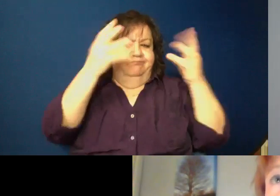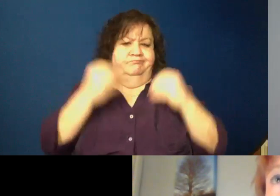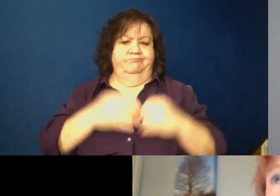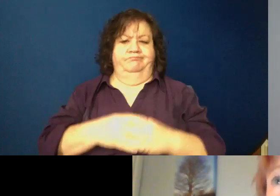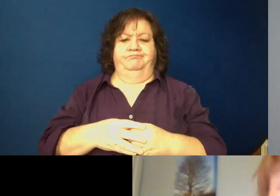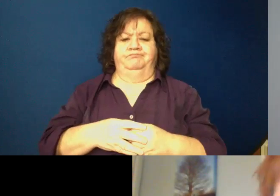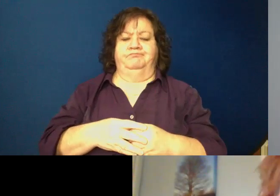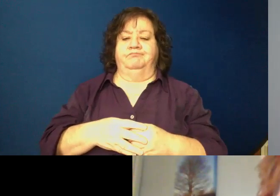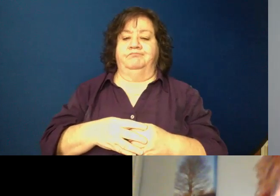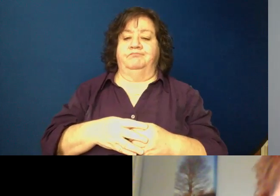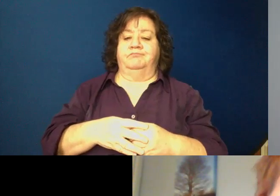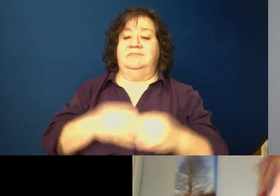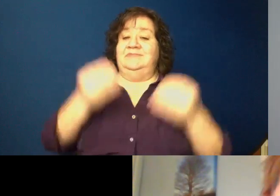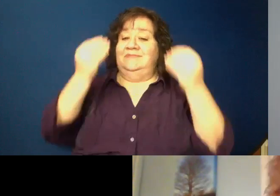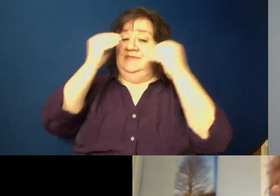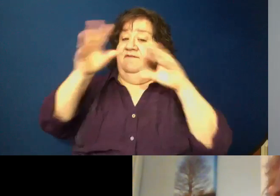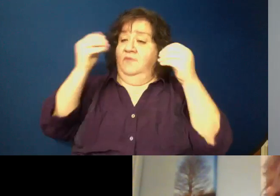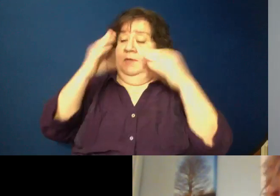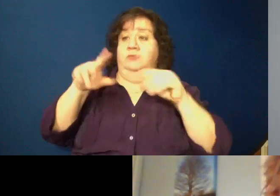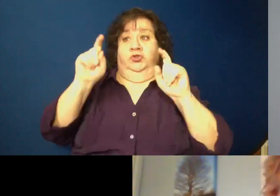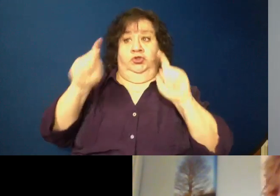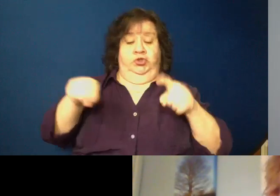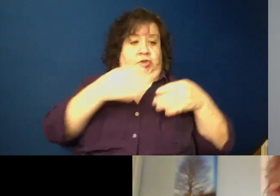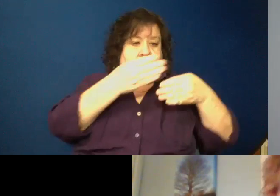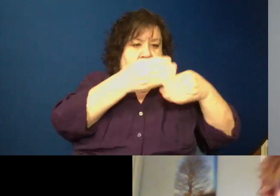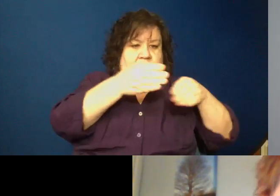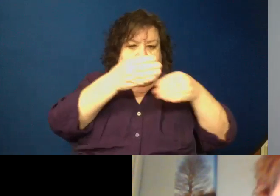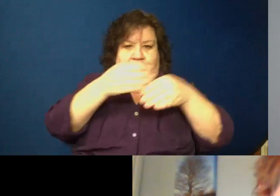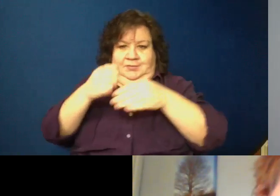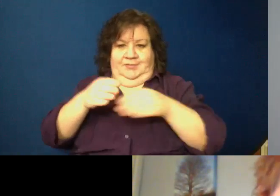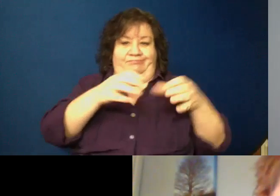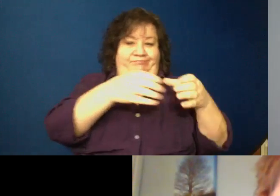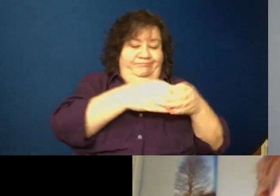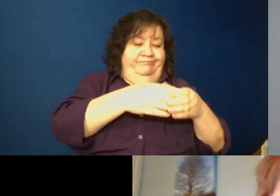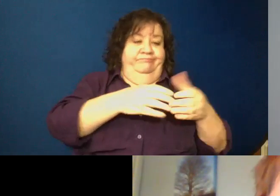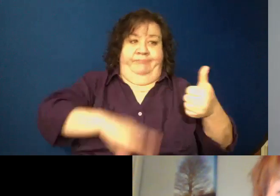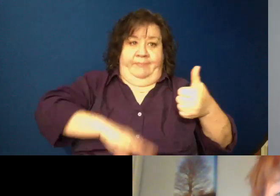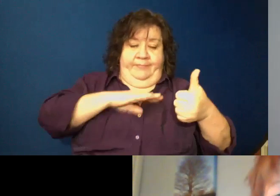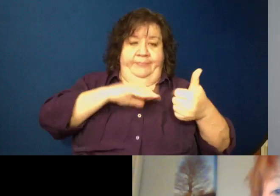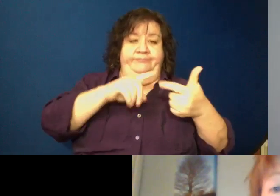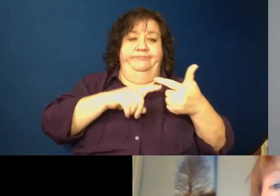about infection rates this information has not in most cases been disaggregated so we would like